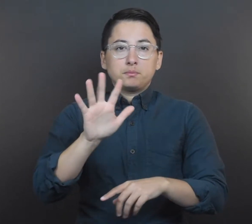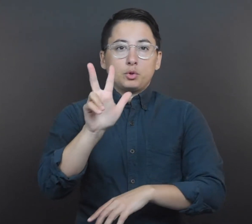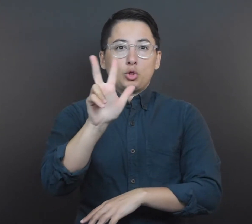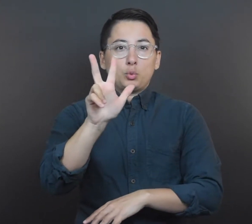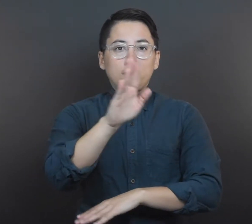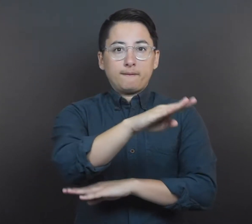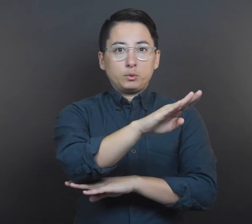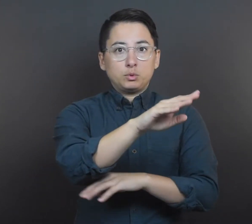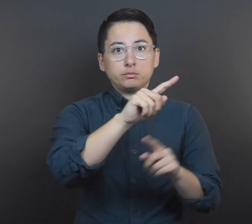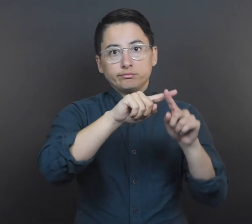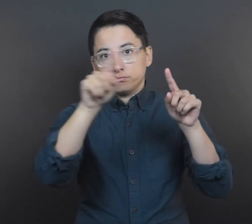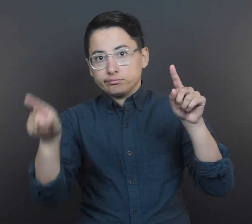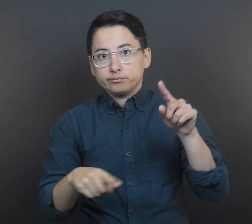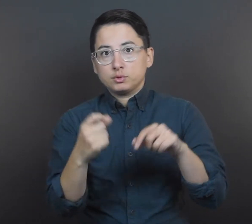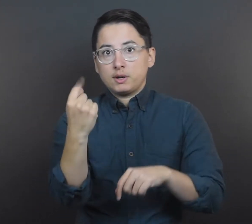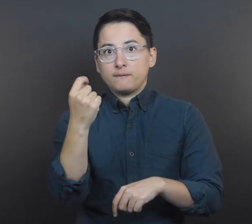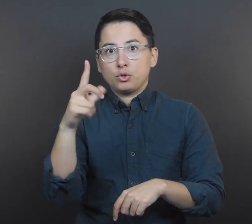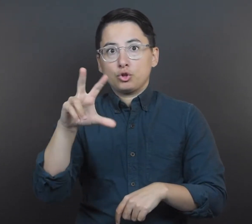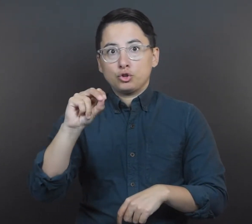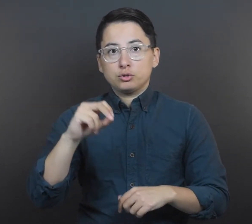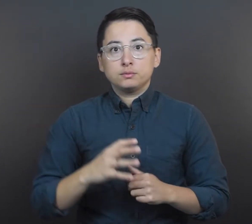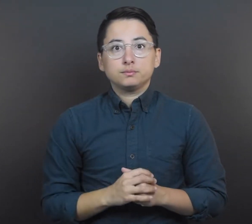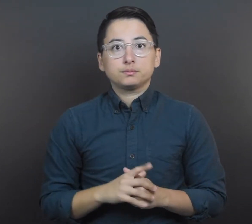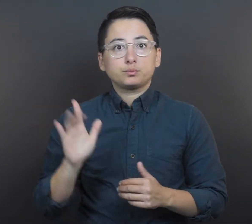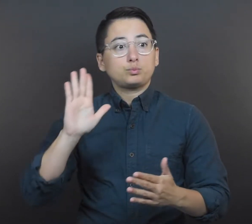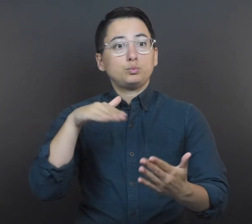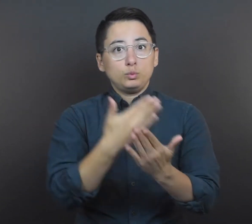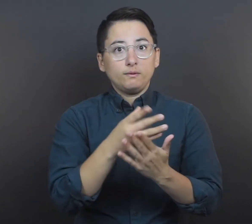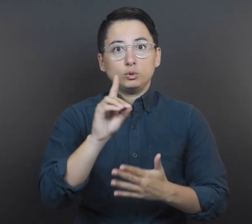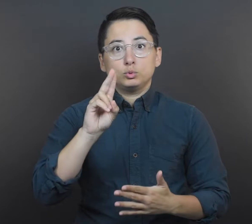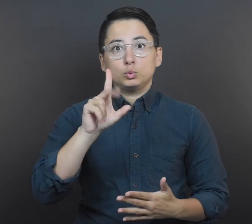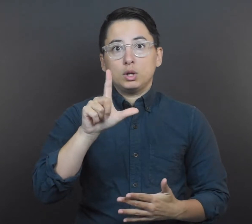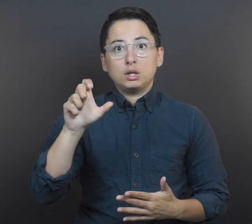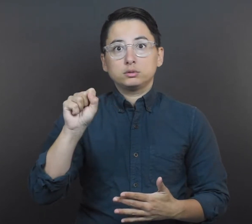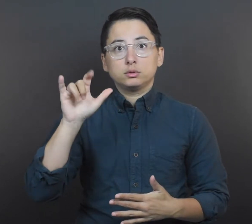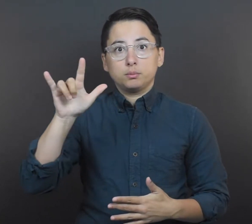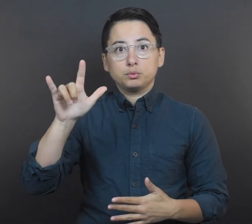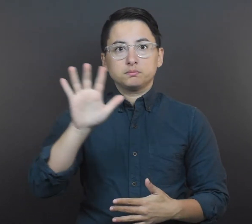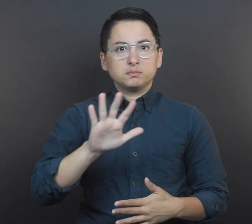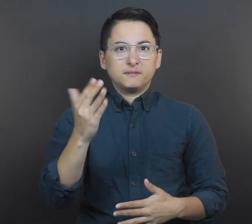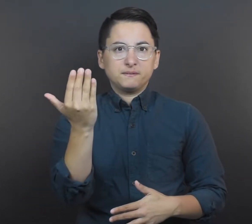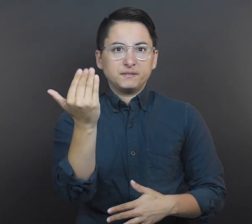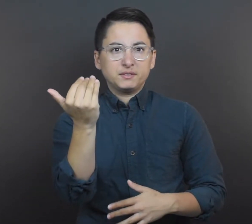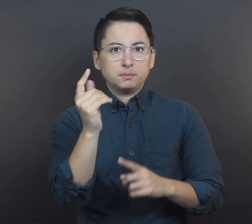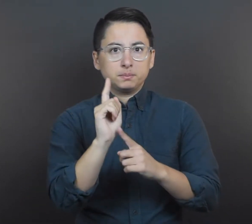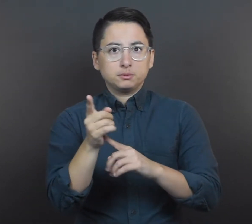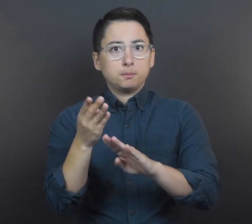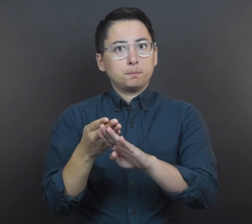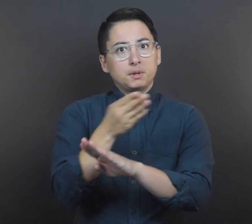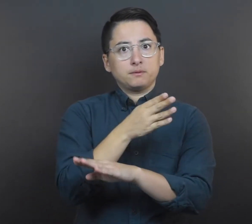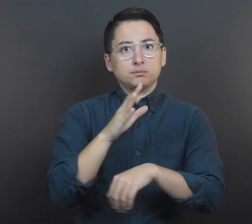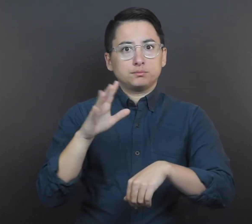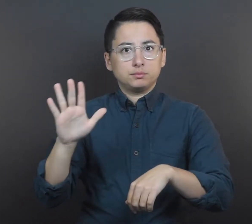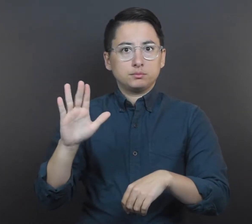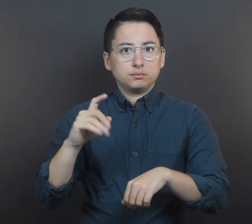set out to work the night shift, from about 3:00 PM to 11:30 PM.